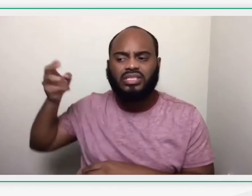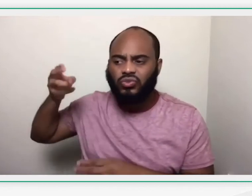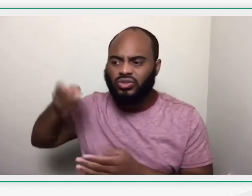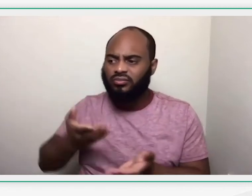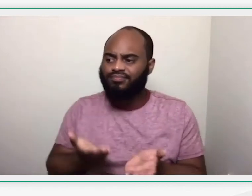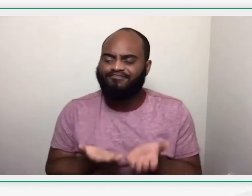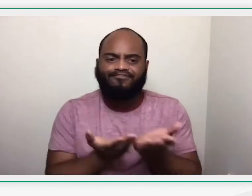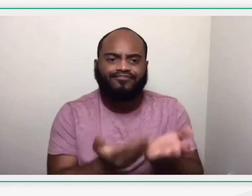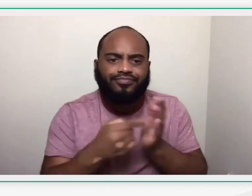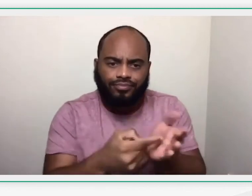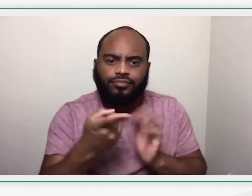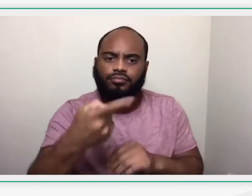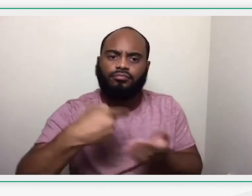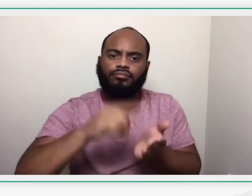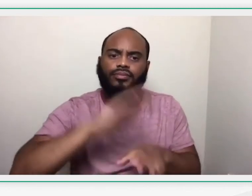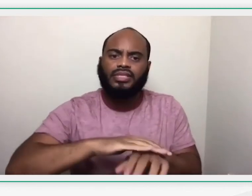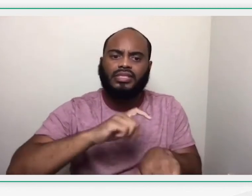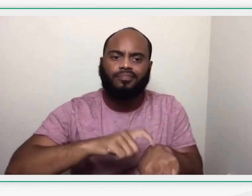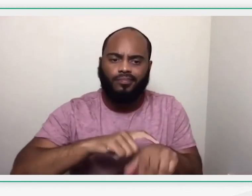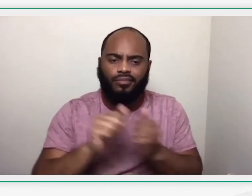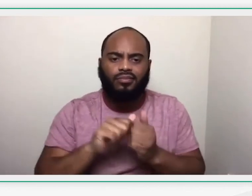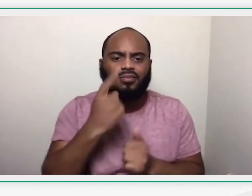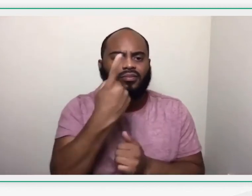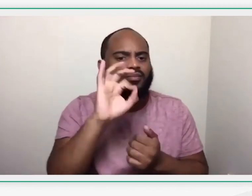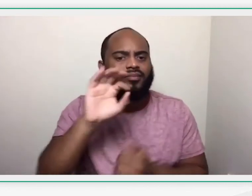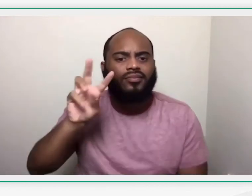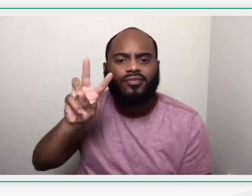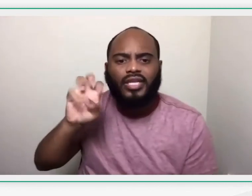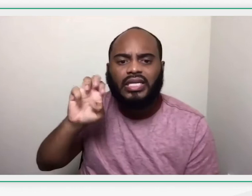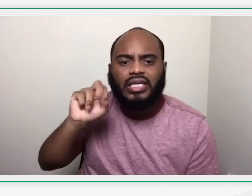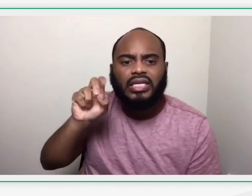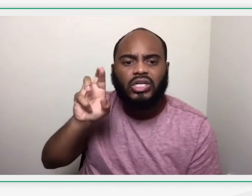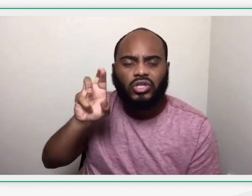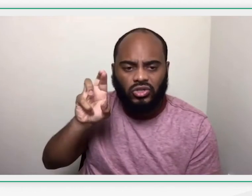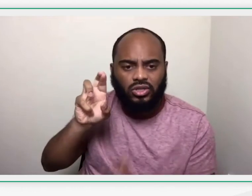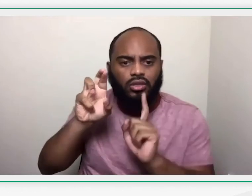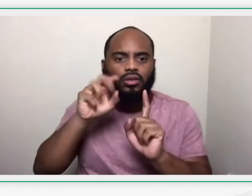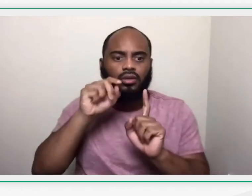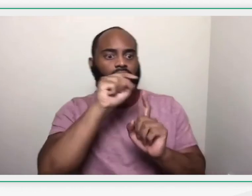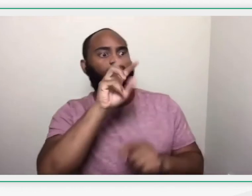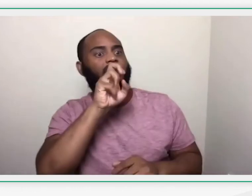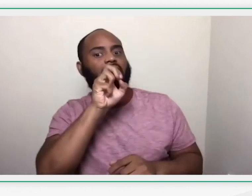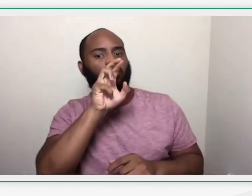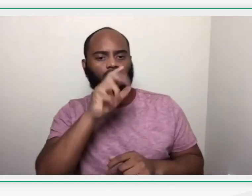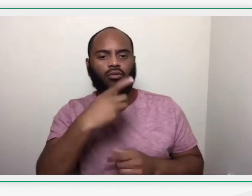and you have your credit history, and you can show that you've paid on time. And let's say you have a specific vendor